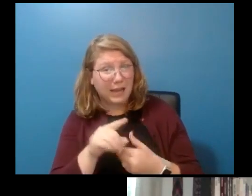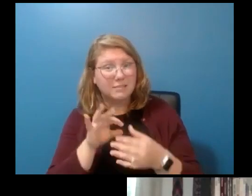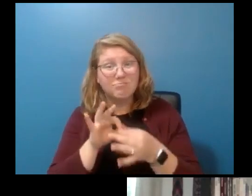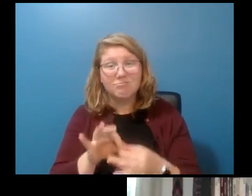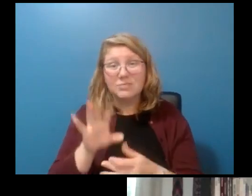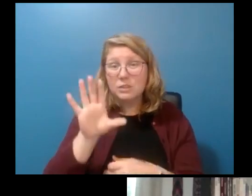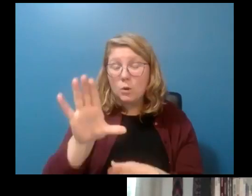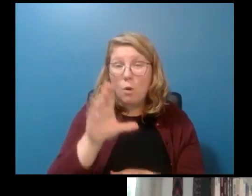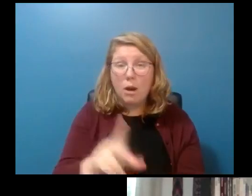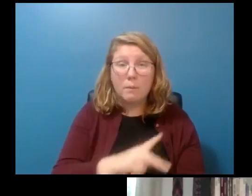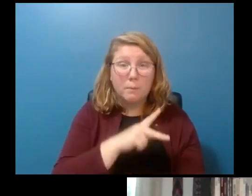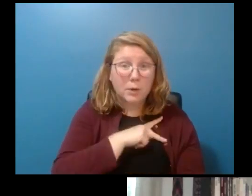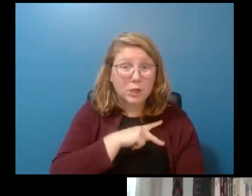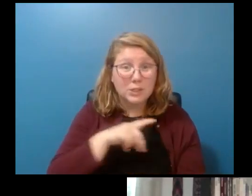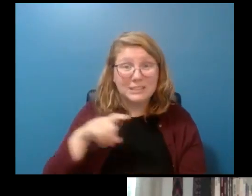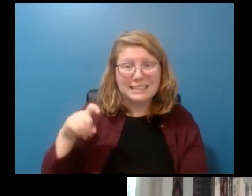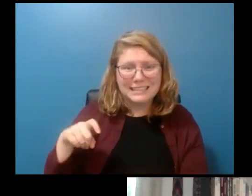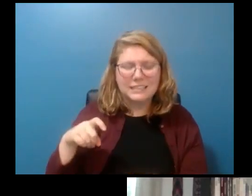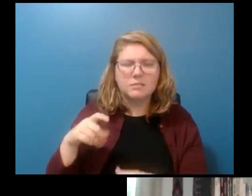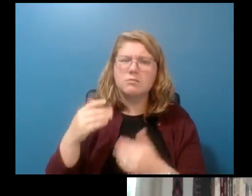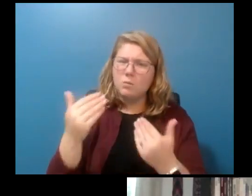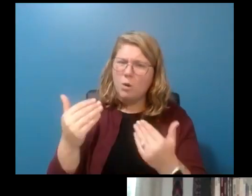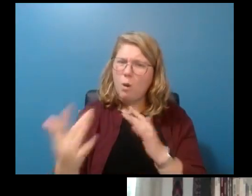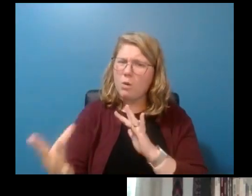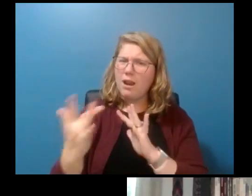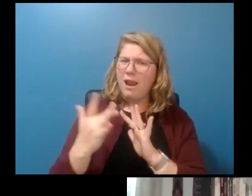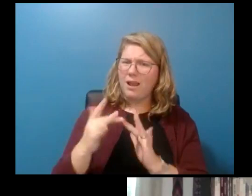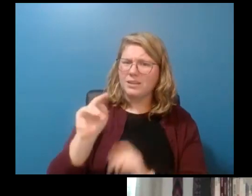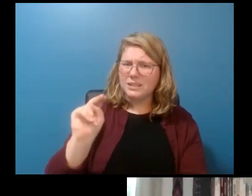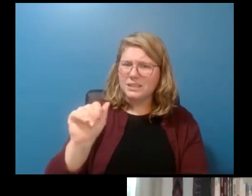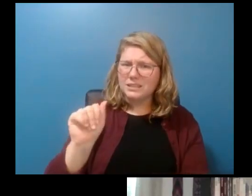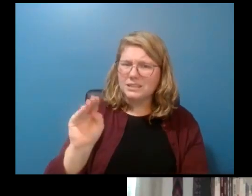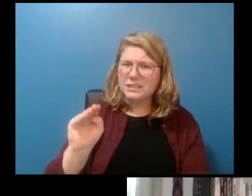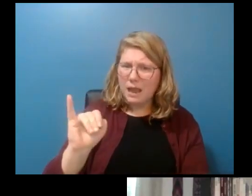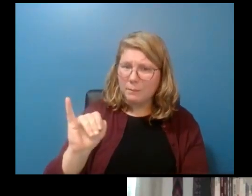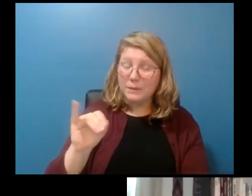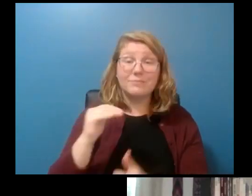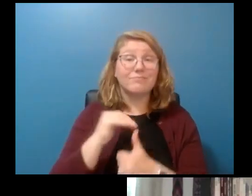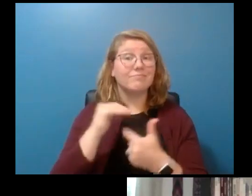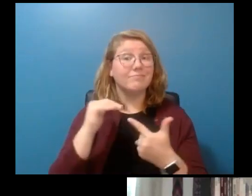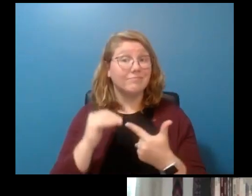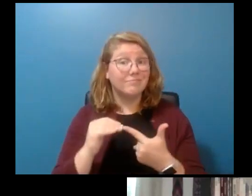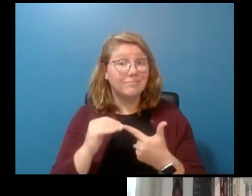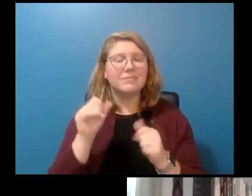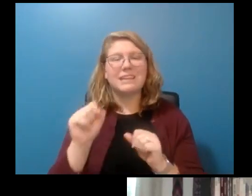I do want to, although we're taking questions and comments, please don't ask specific